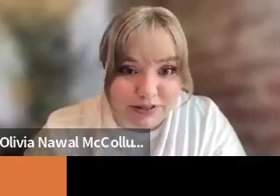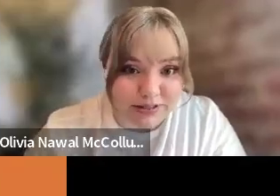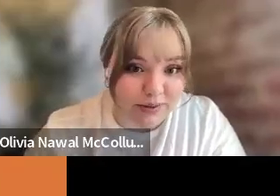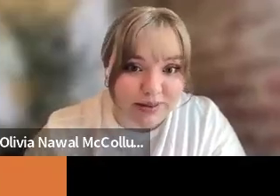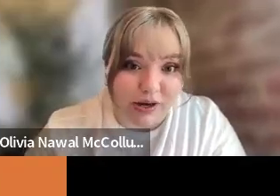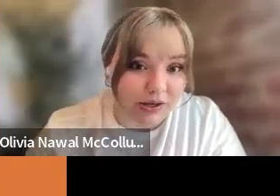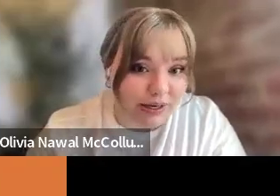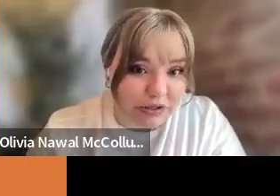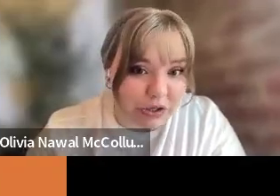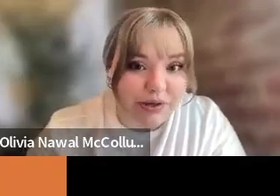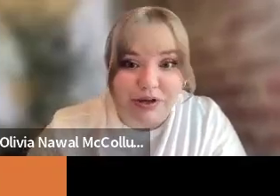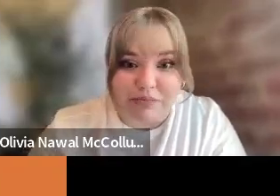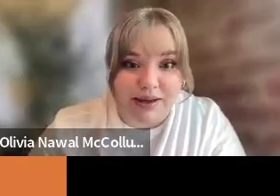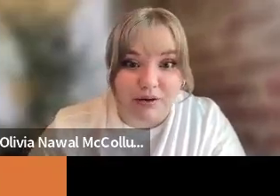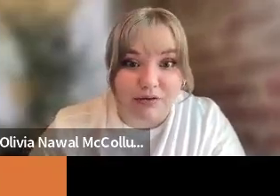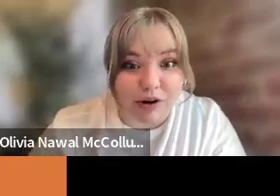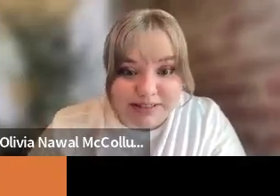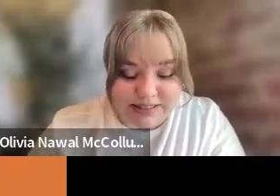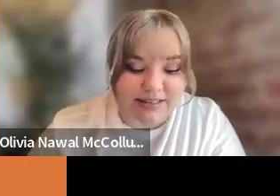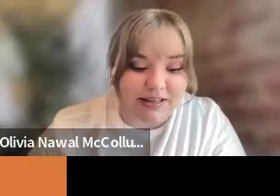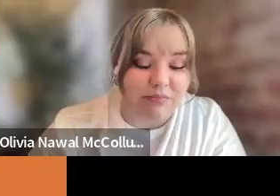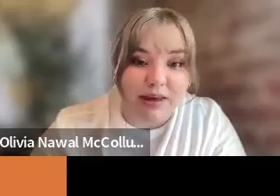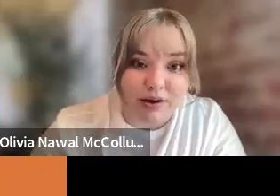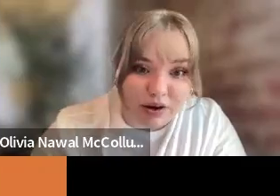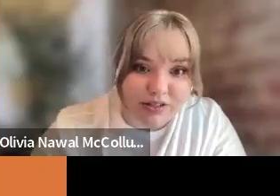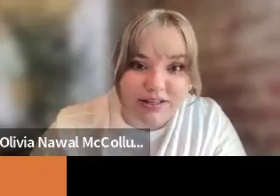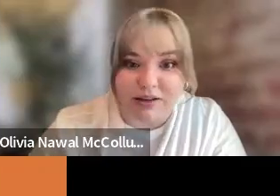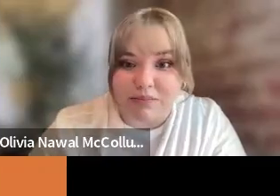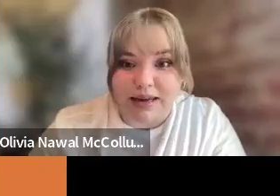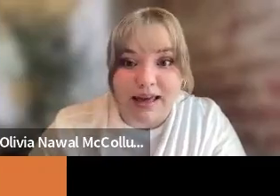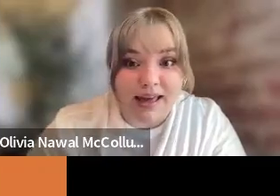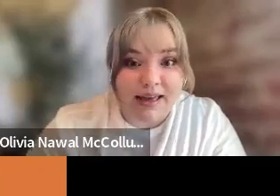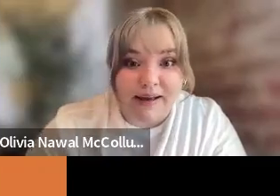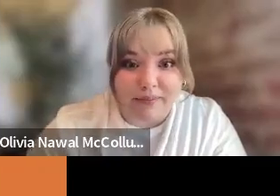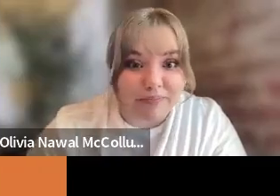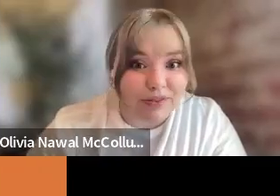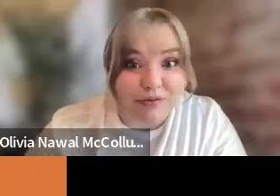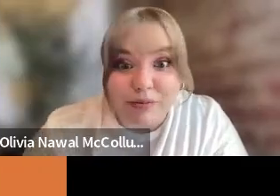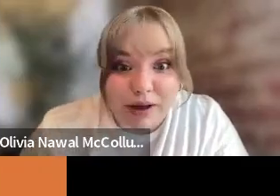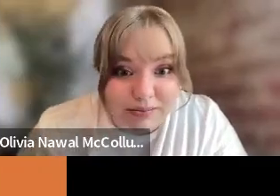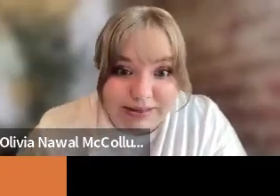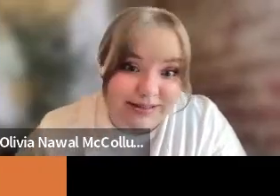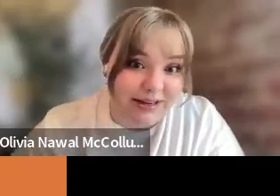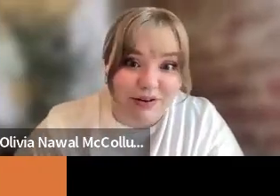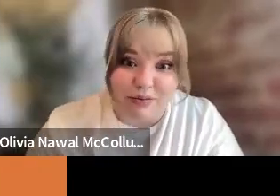things like physical things that they may not 100% understand. And certainly the emotional